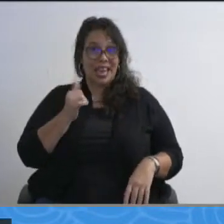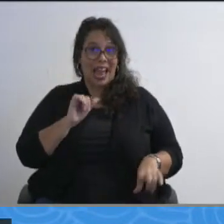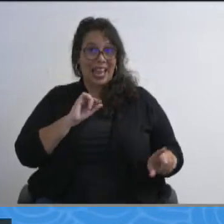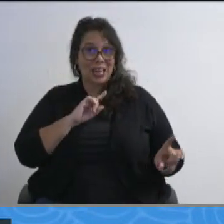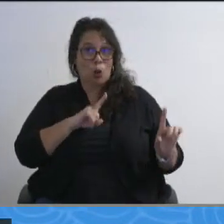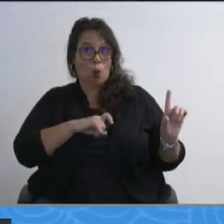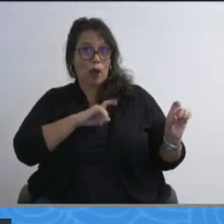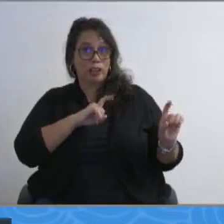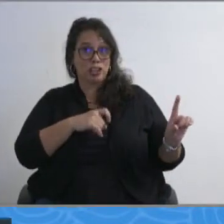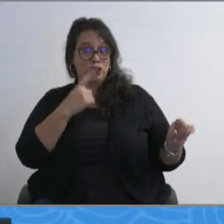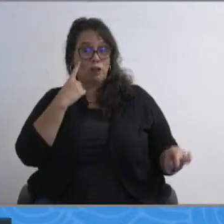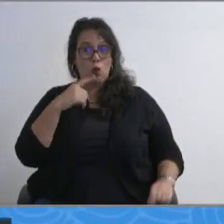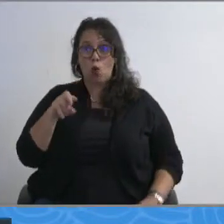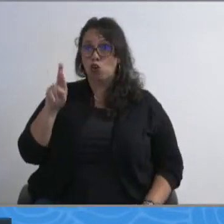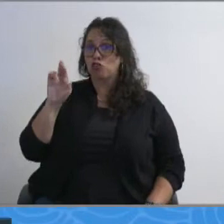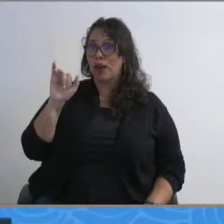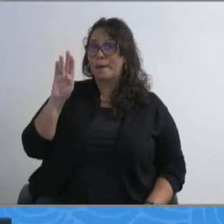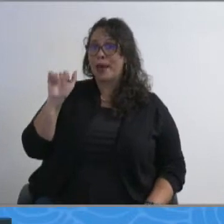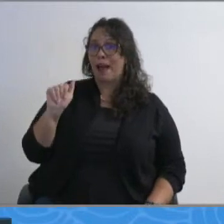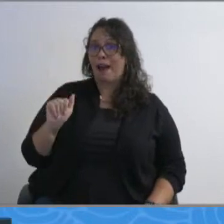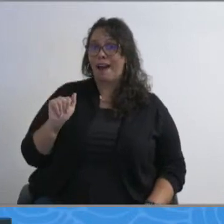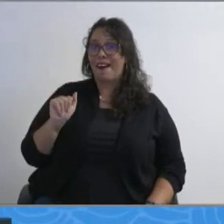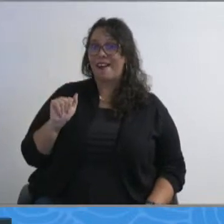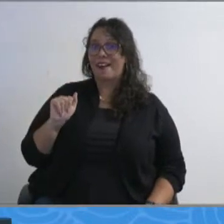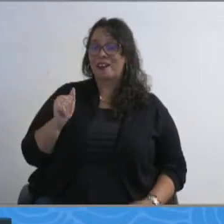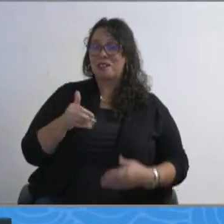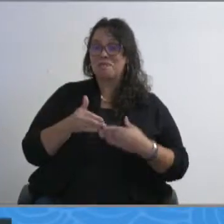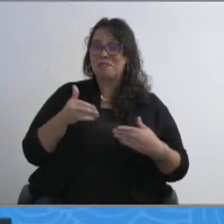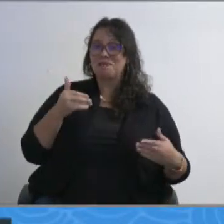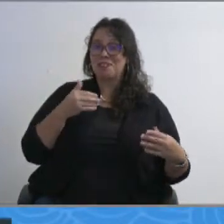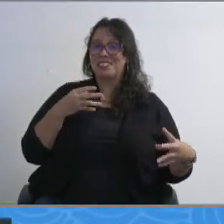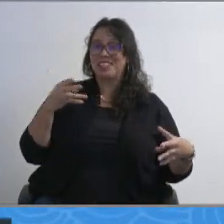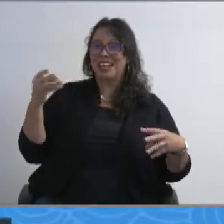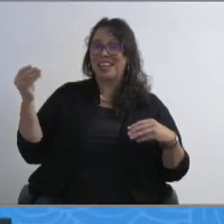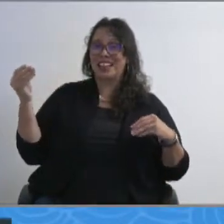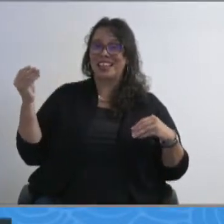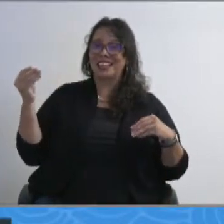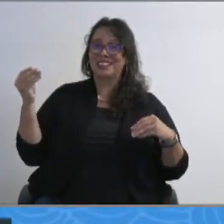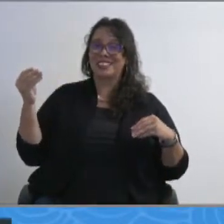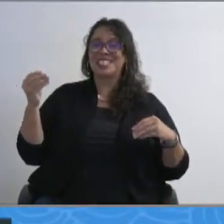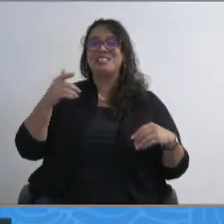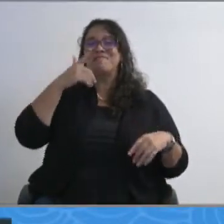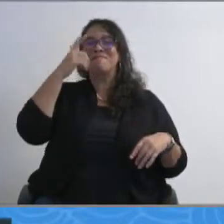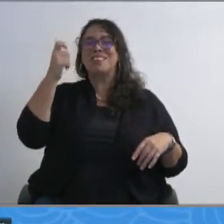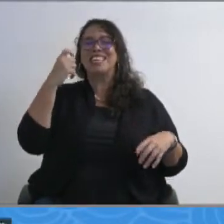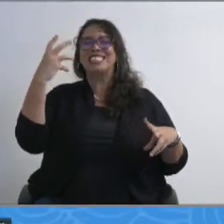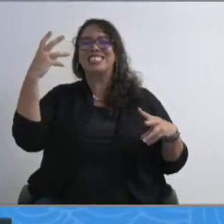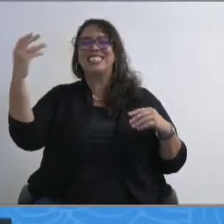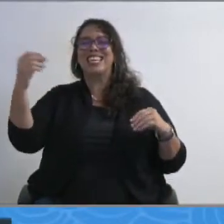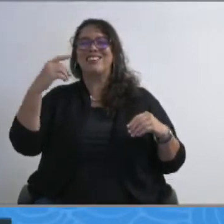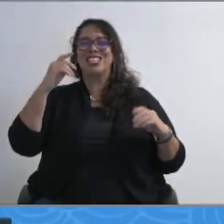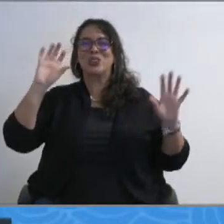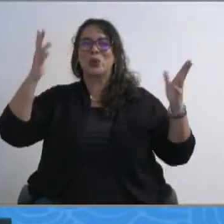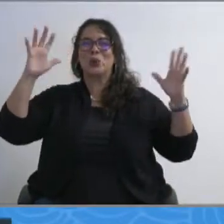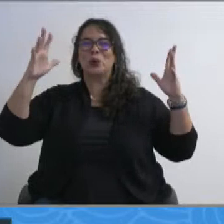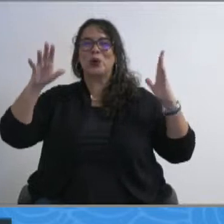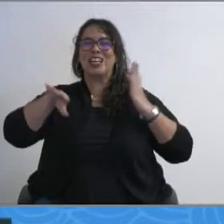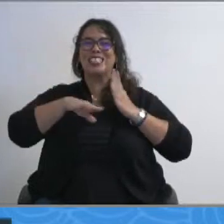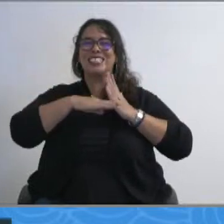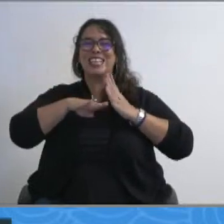before she heads out to cheer on a soccer game? I am. I headed to a game.